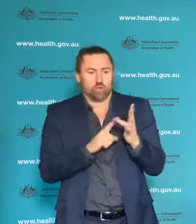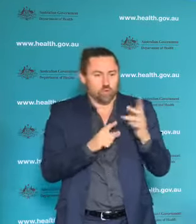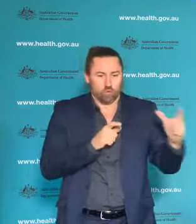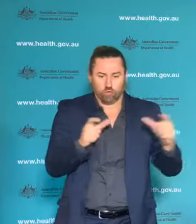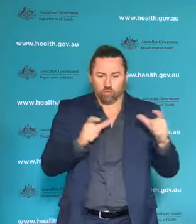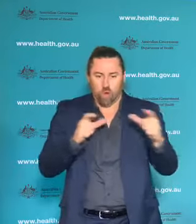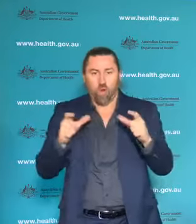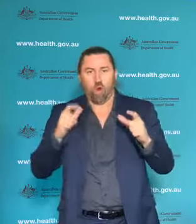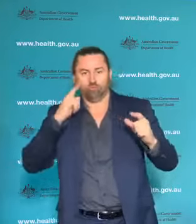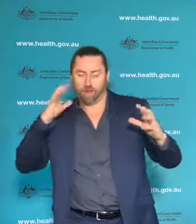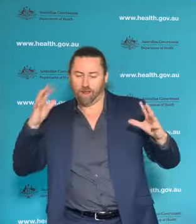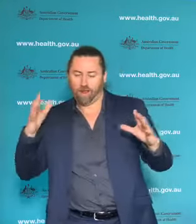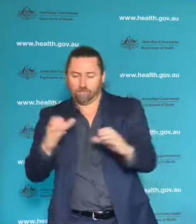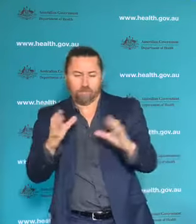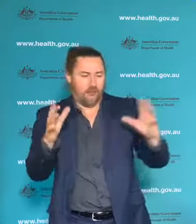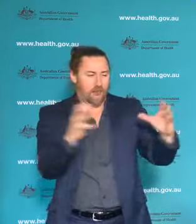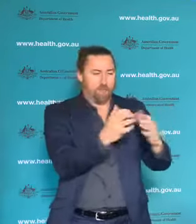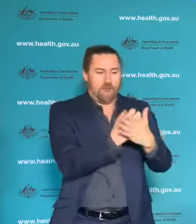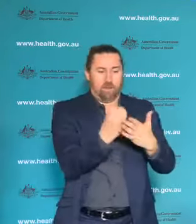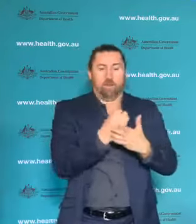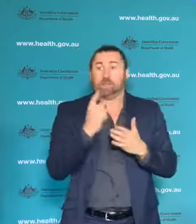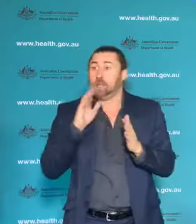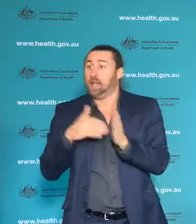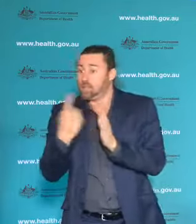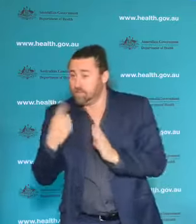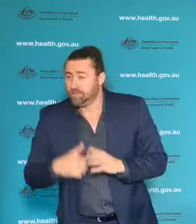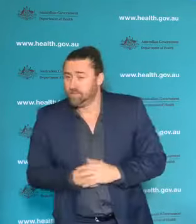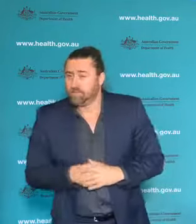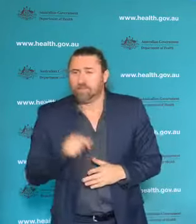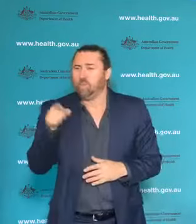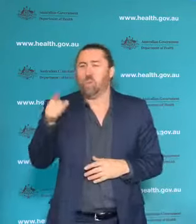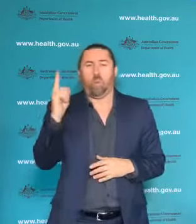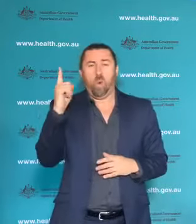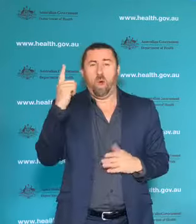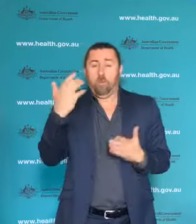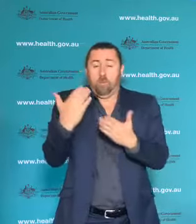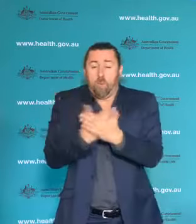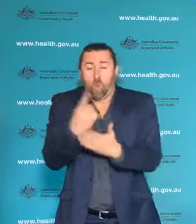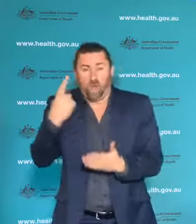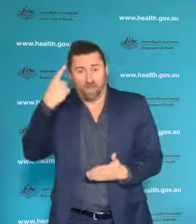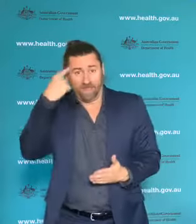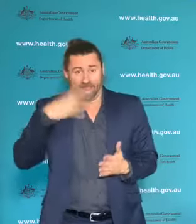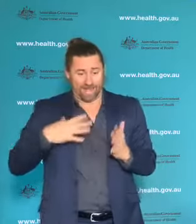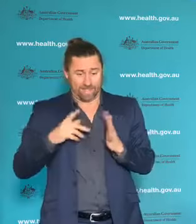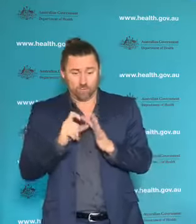outbreaks under control. Final question. Reporter: What else do you think is perhaps needed here,